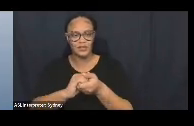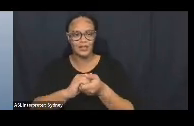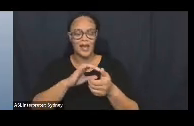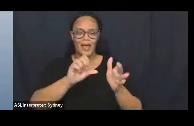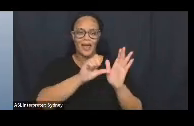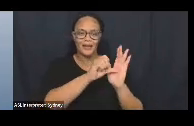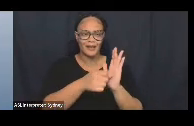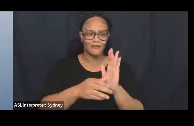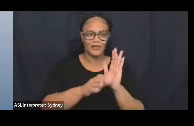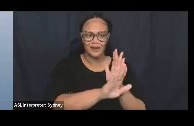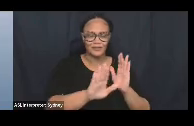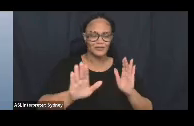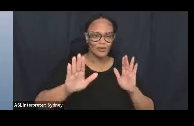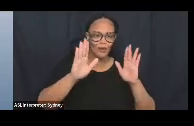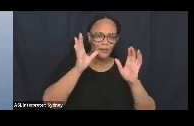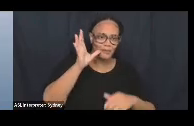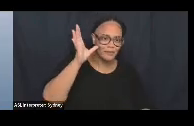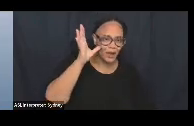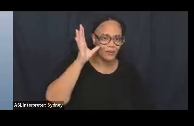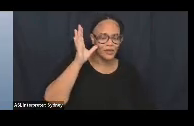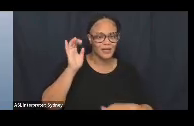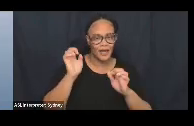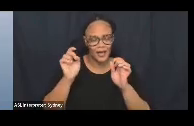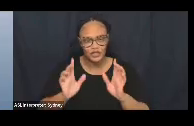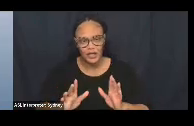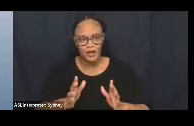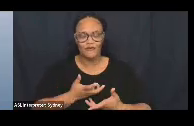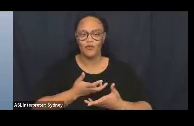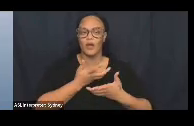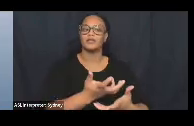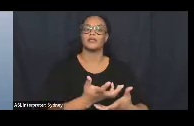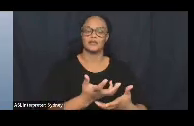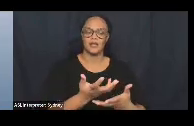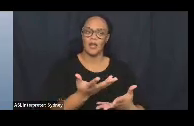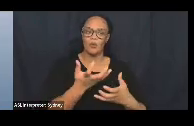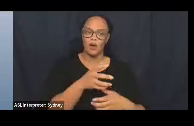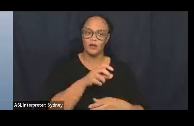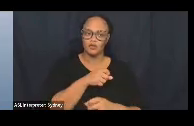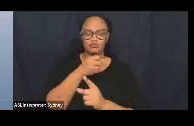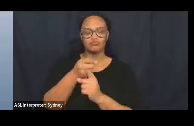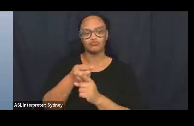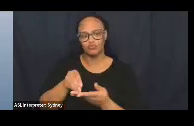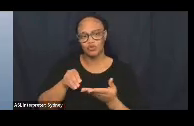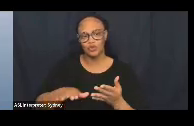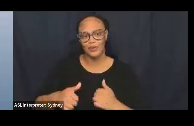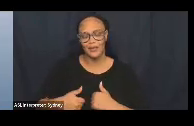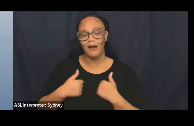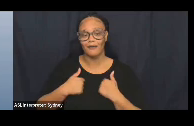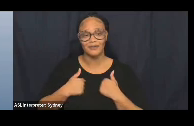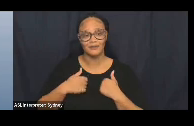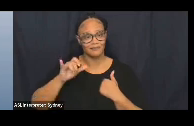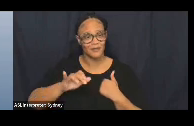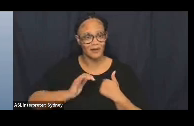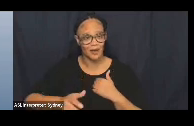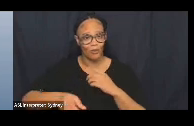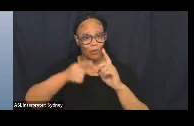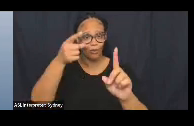educators, and others who support to make a difference in students lives. Our topics are